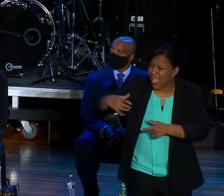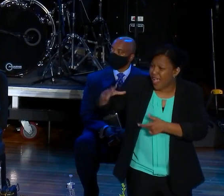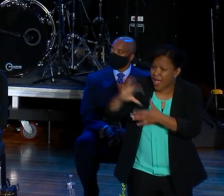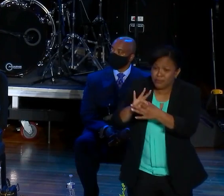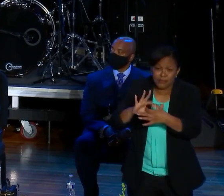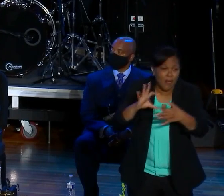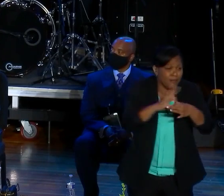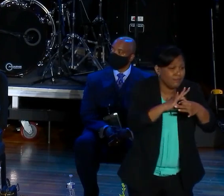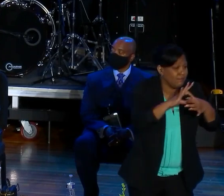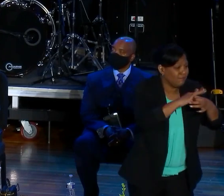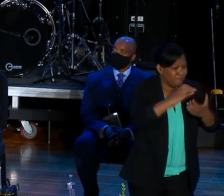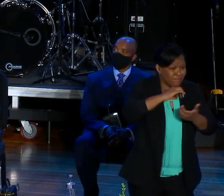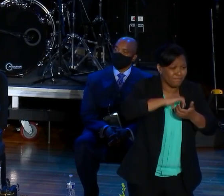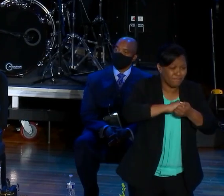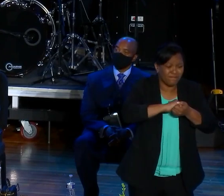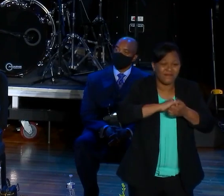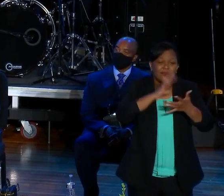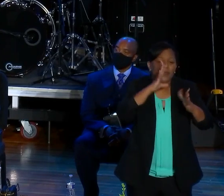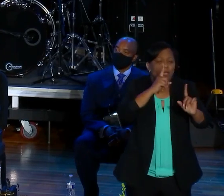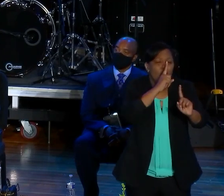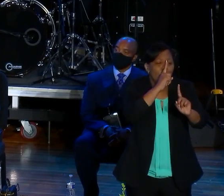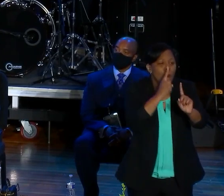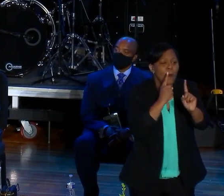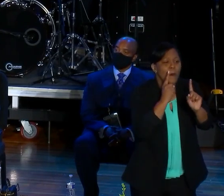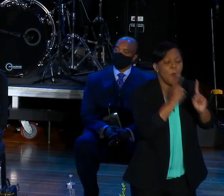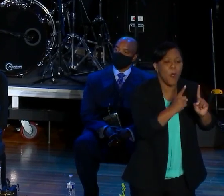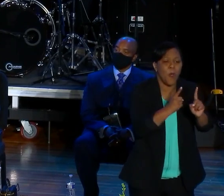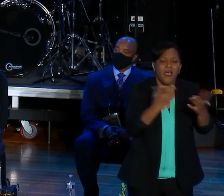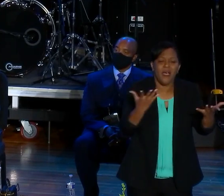WITNESS AND LEAD US FORWARD AS CARING NEIGHBORS AND DILIGENT